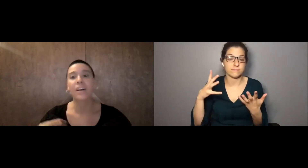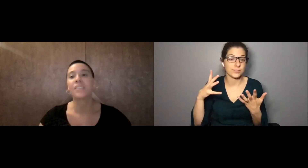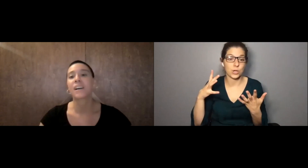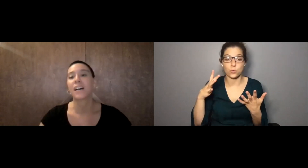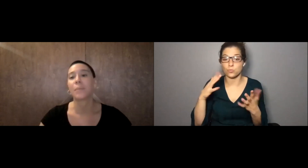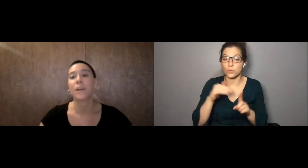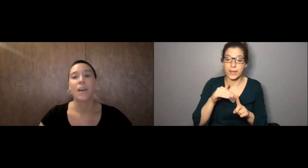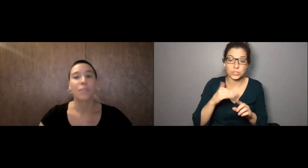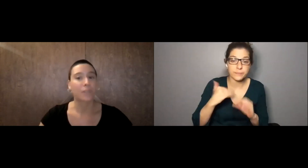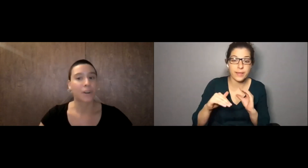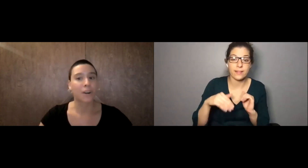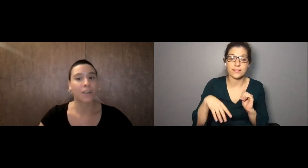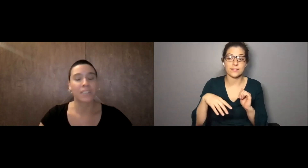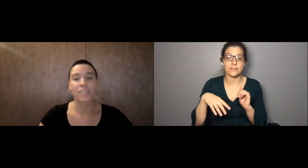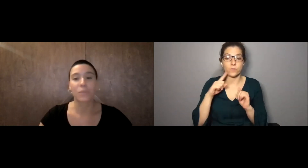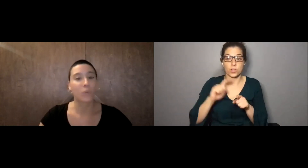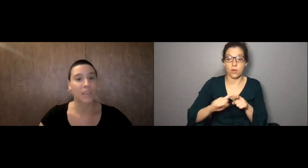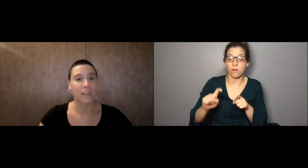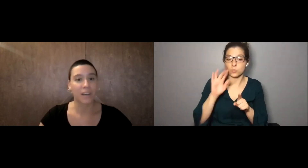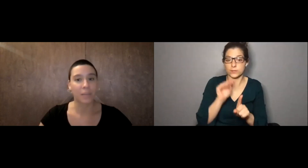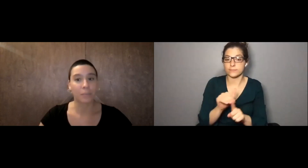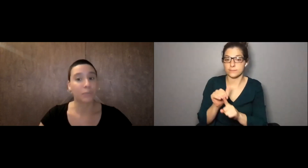get the reminder e-mails for the calls the